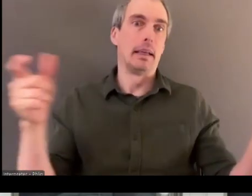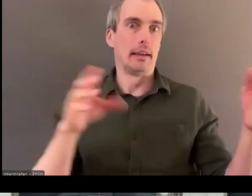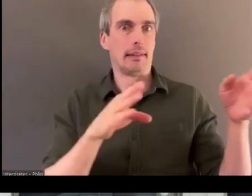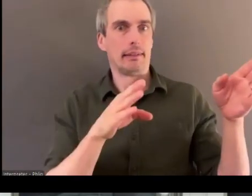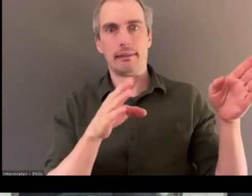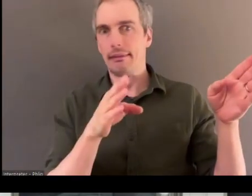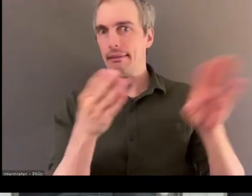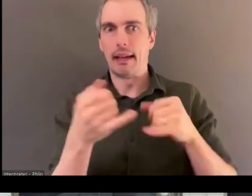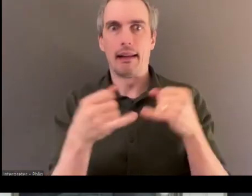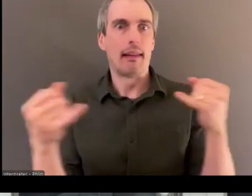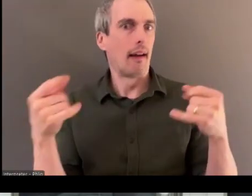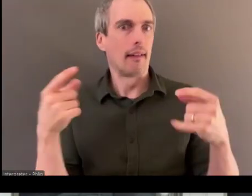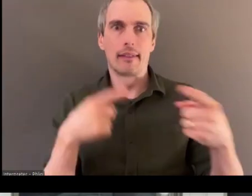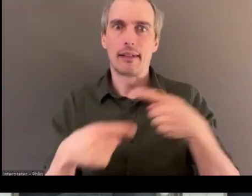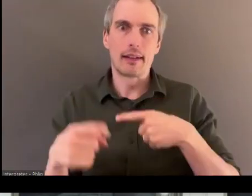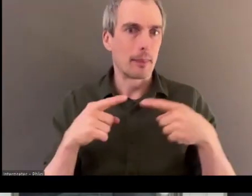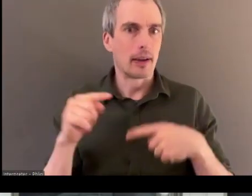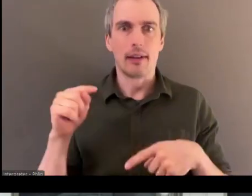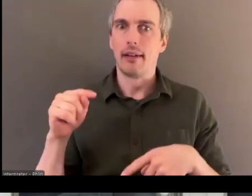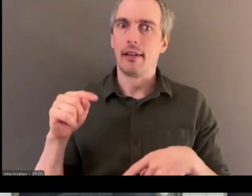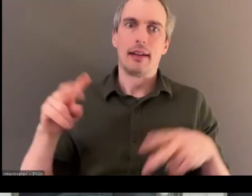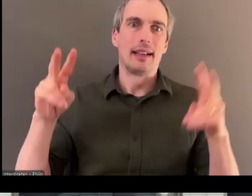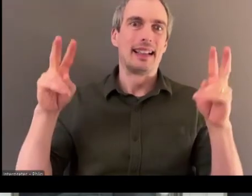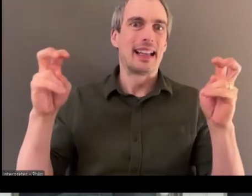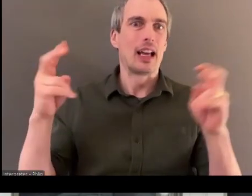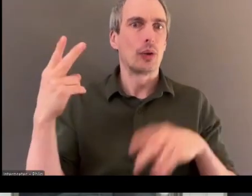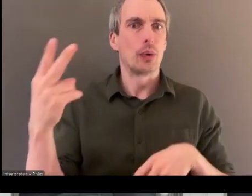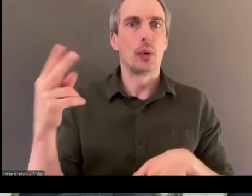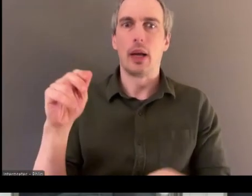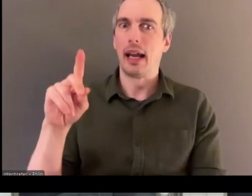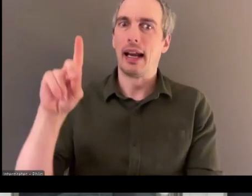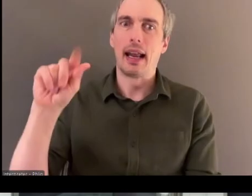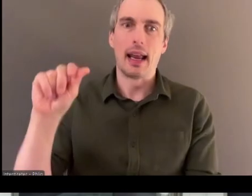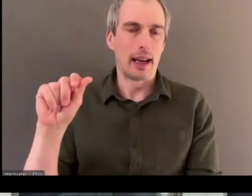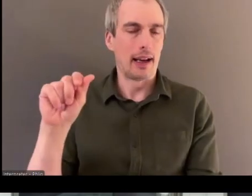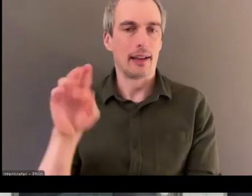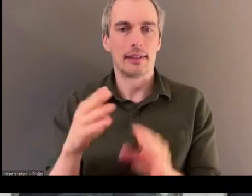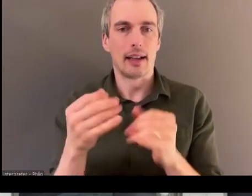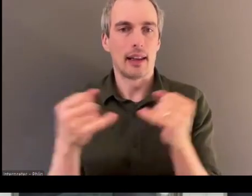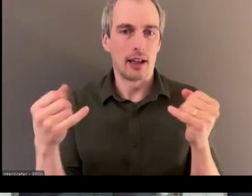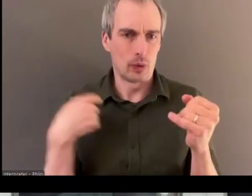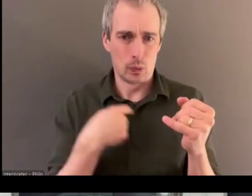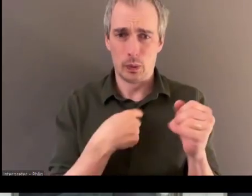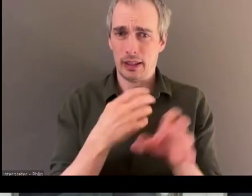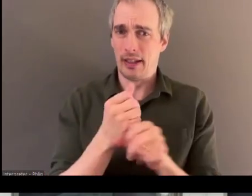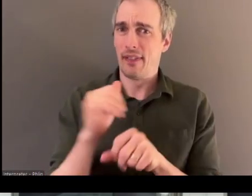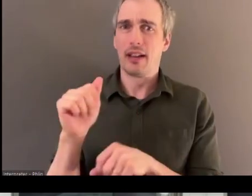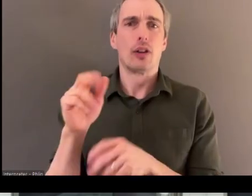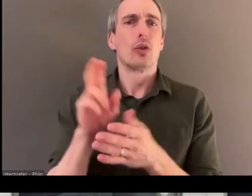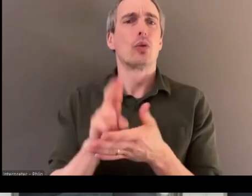And we get it at the University of Illinois, Chicago, and any higher ed organization gets it drilled in their head.